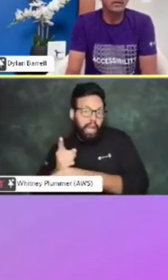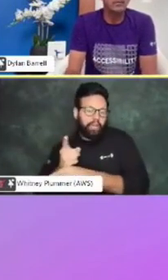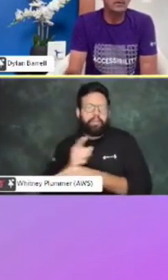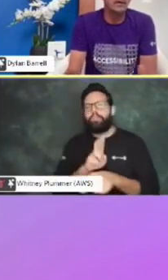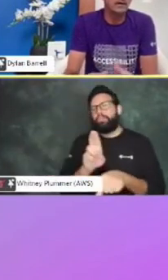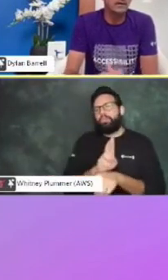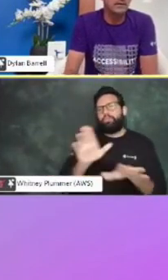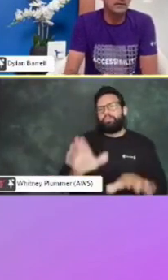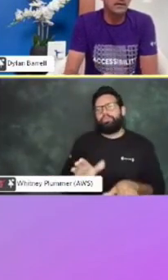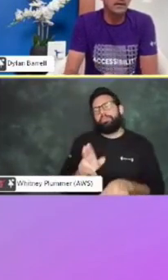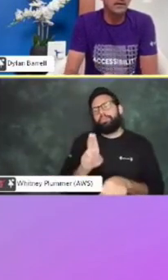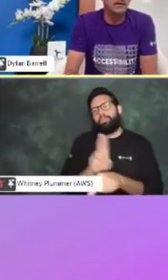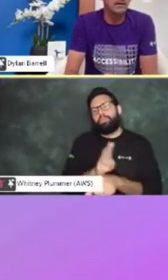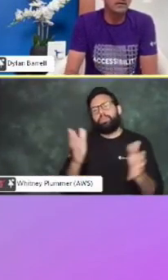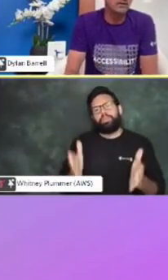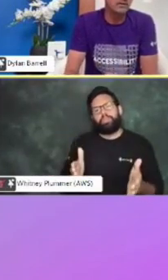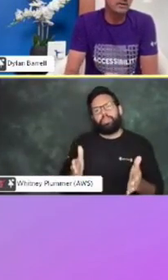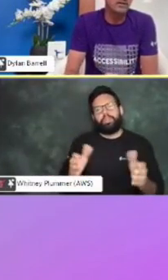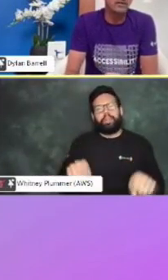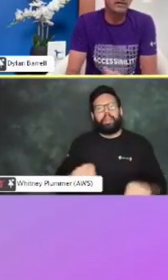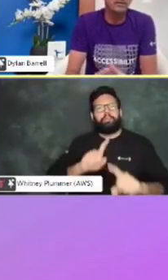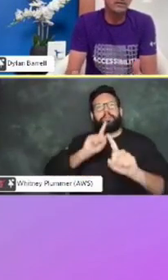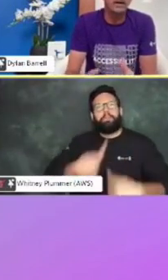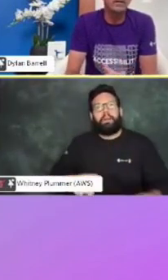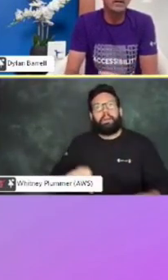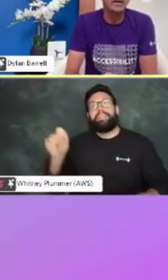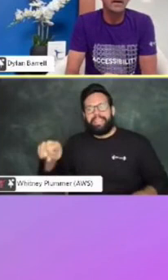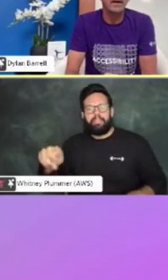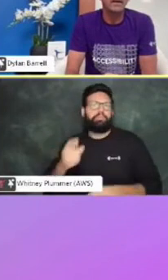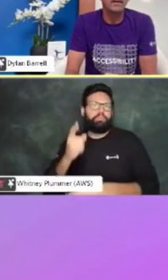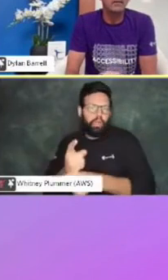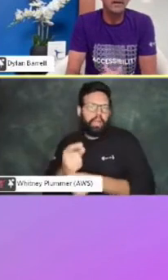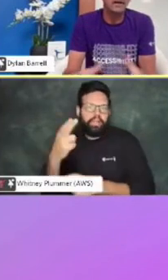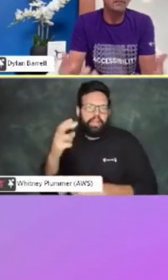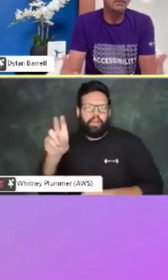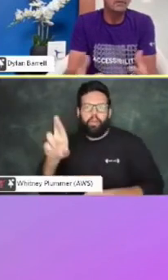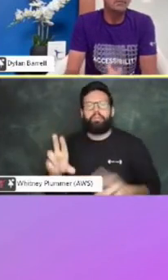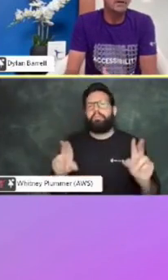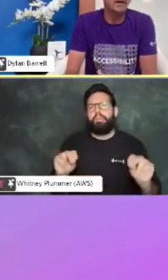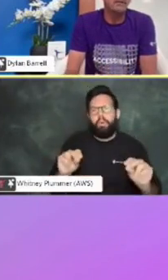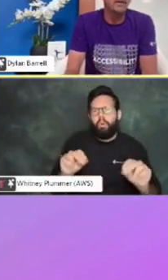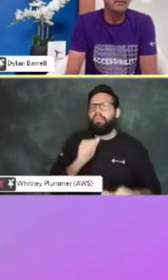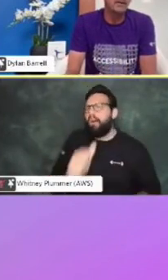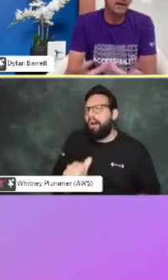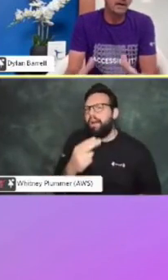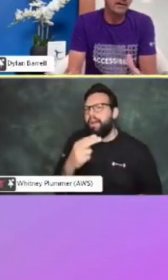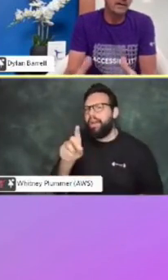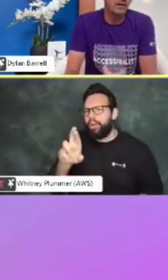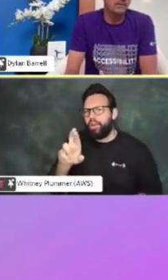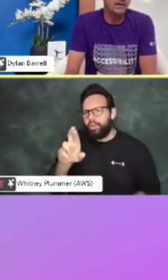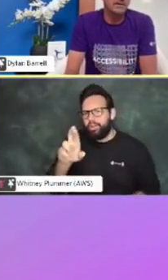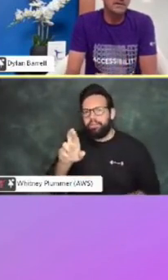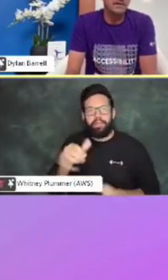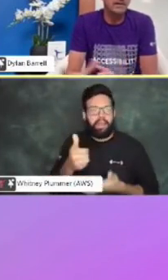what the artificial intelligence found was right. And that really helps to speed up a lot of that complex testing.